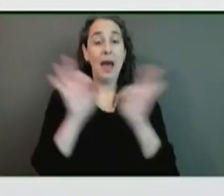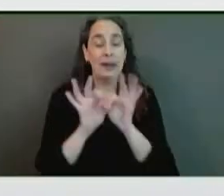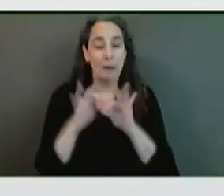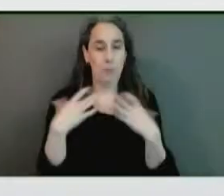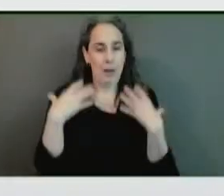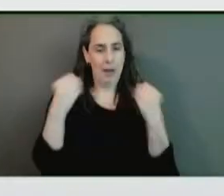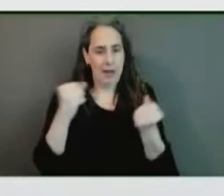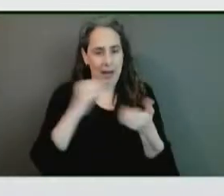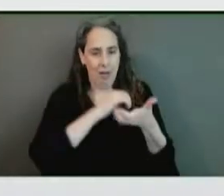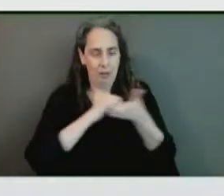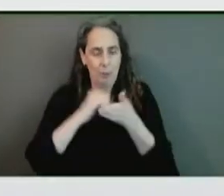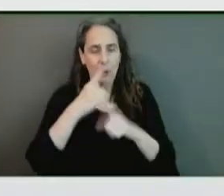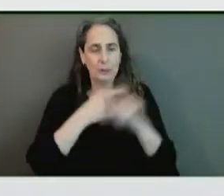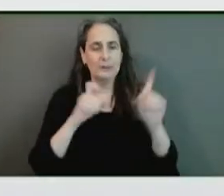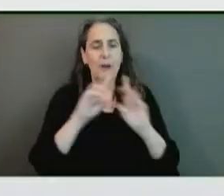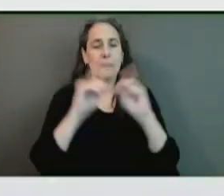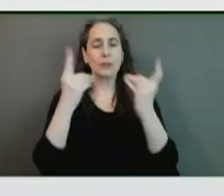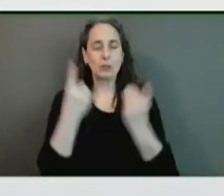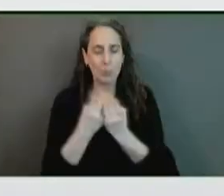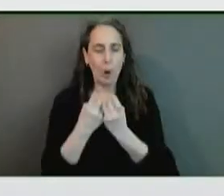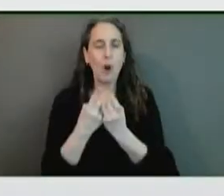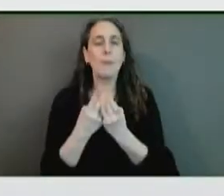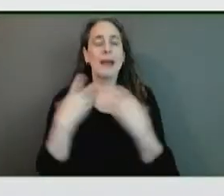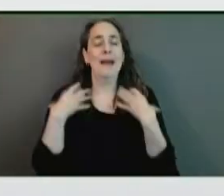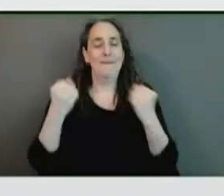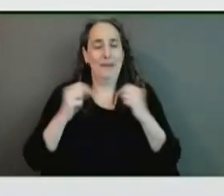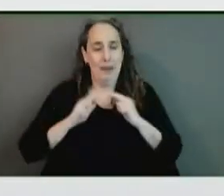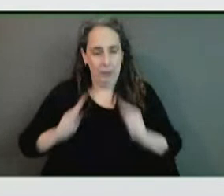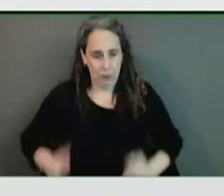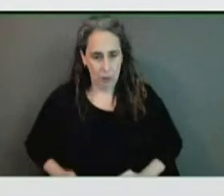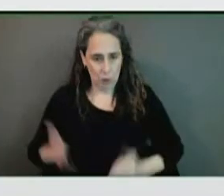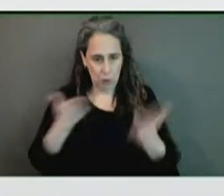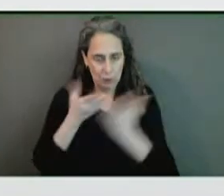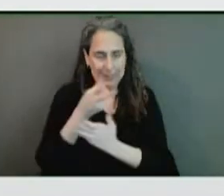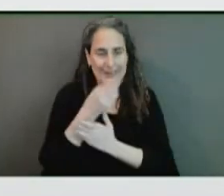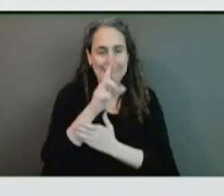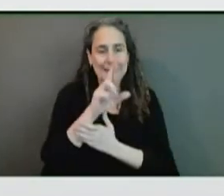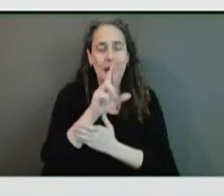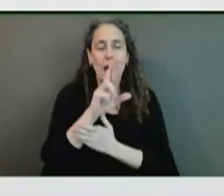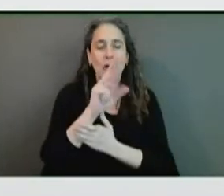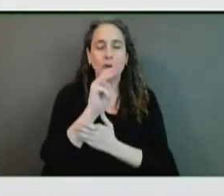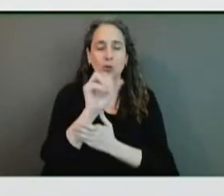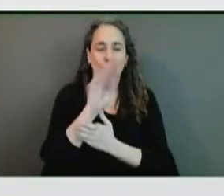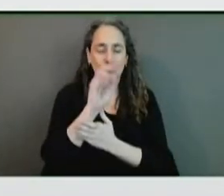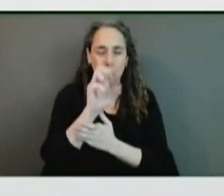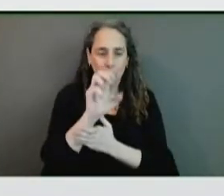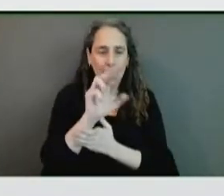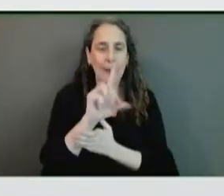Rice and are important health partners from the Department of